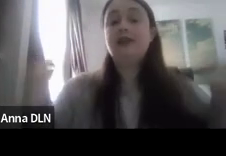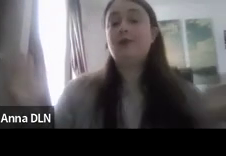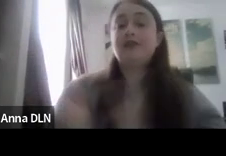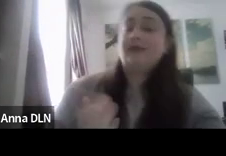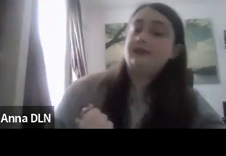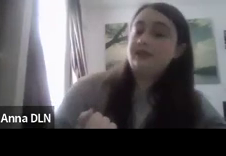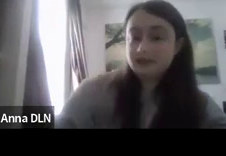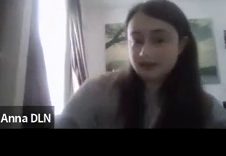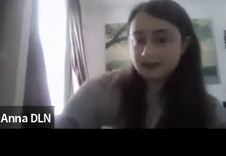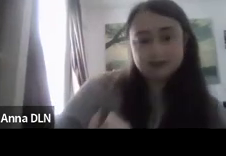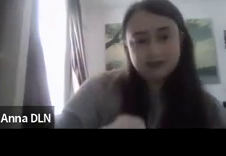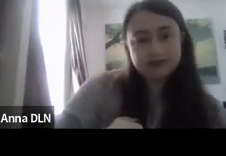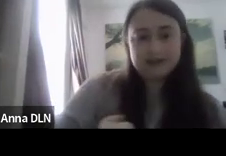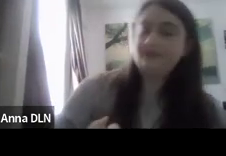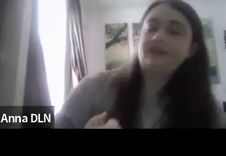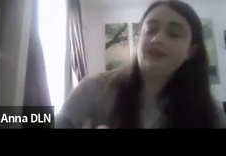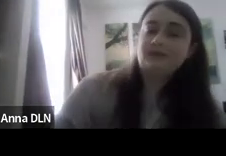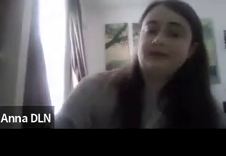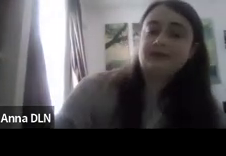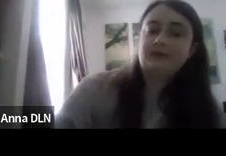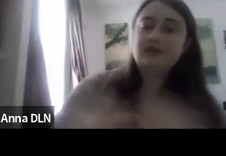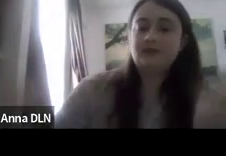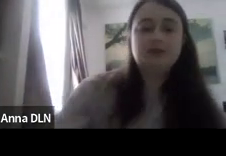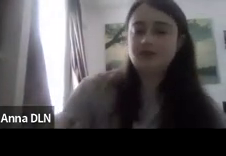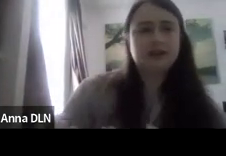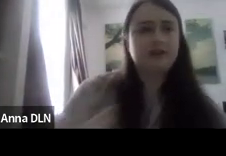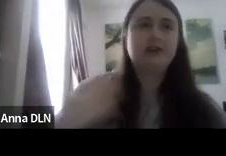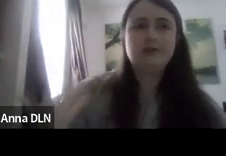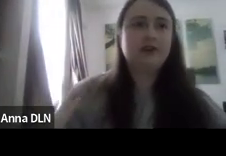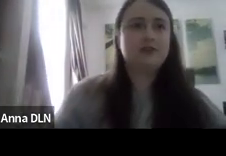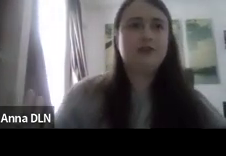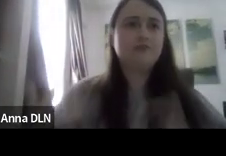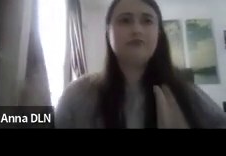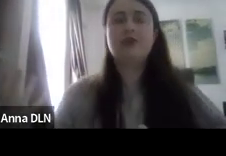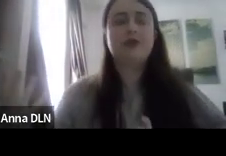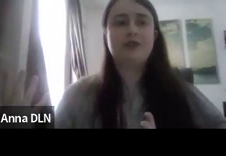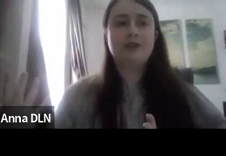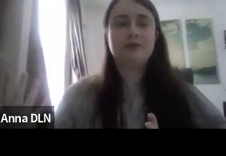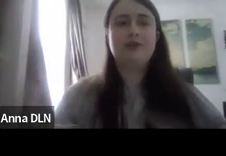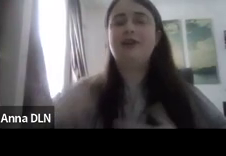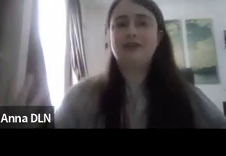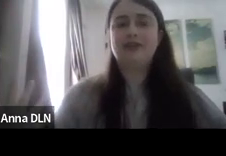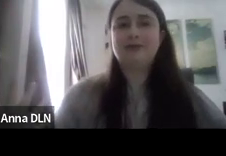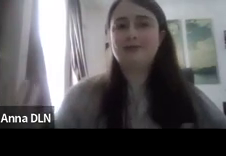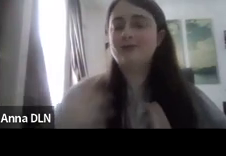Amelia wanted me to discuss non-standard adjustments because from the student side it can be hard to know what is feasible, and as Chris said,